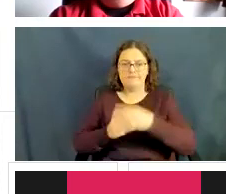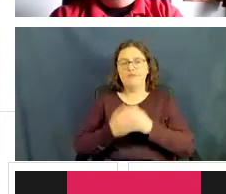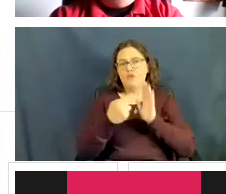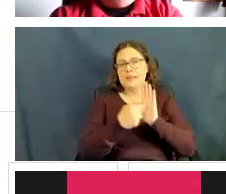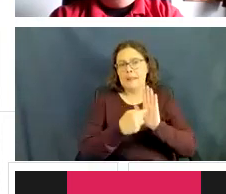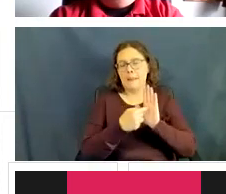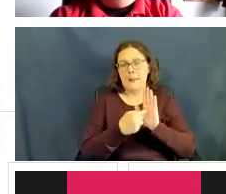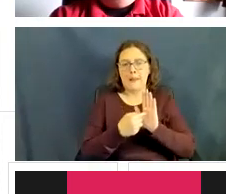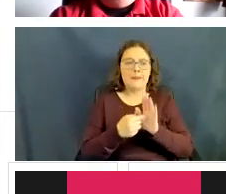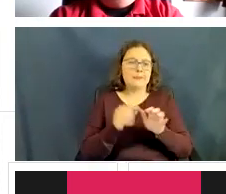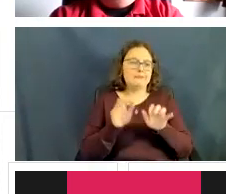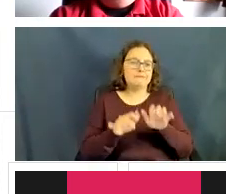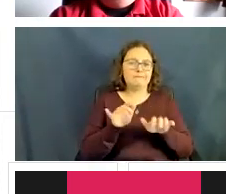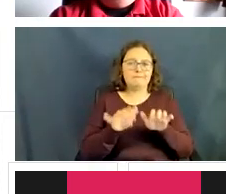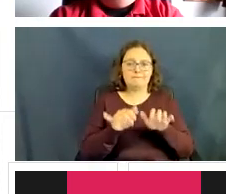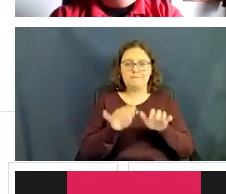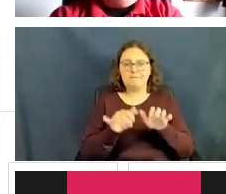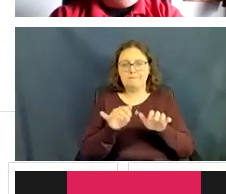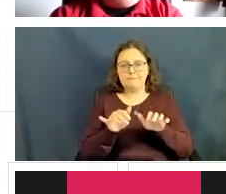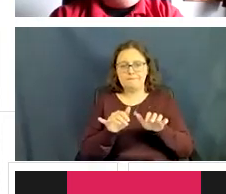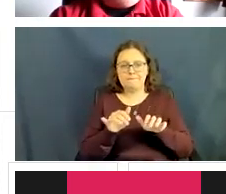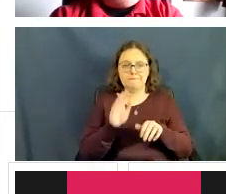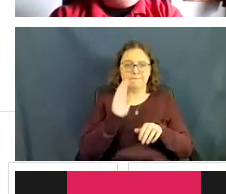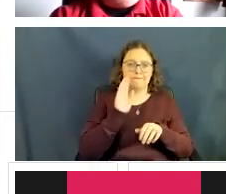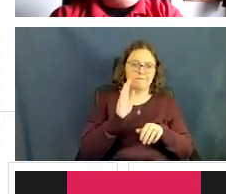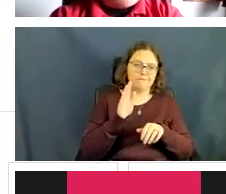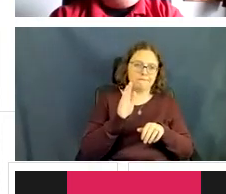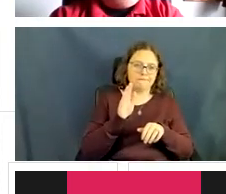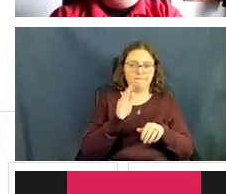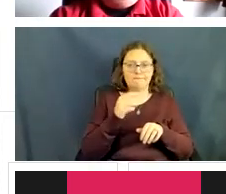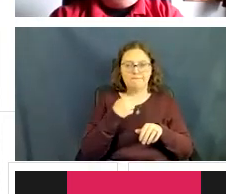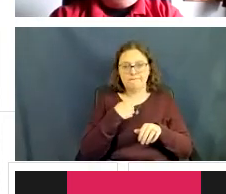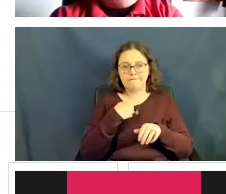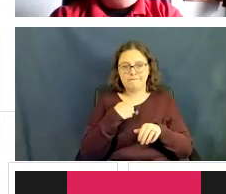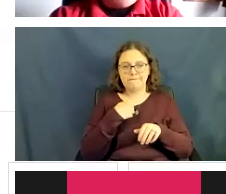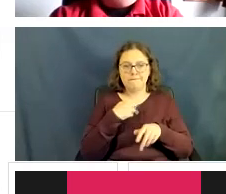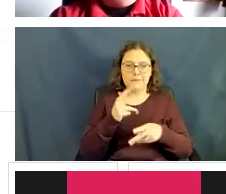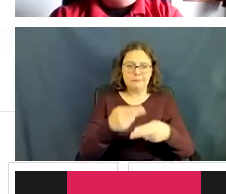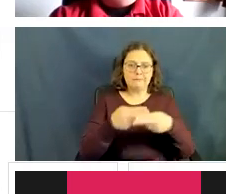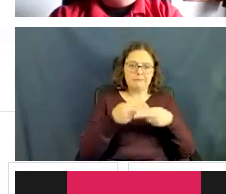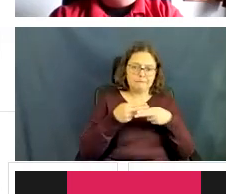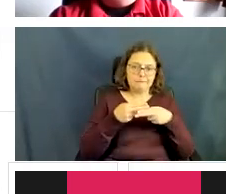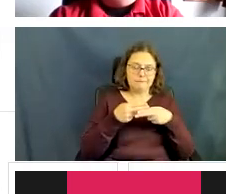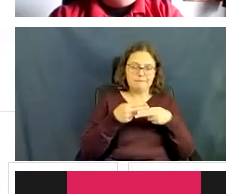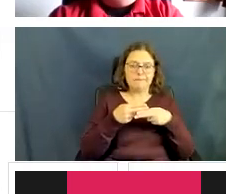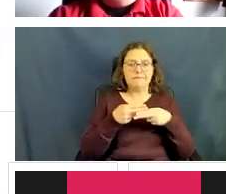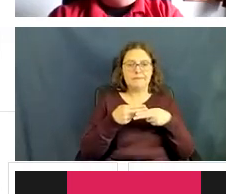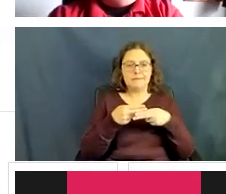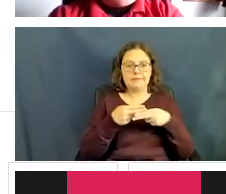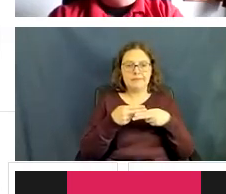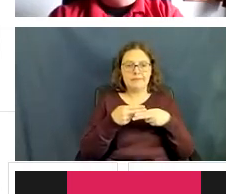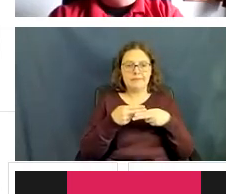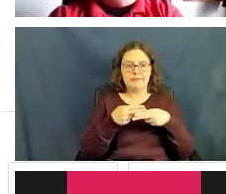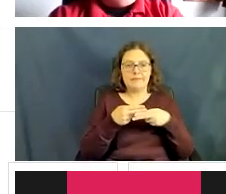There are not as many steps, PowerPoint if you have used it before,